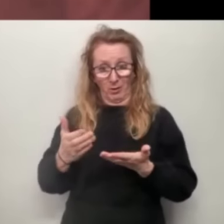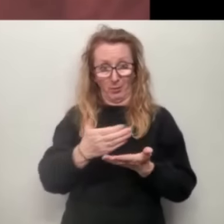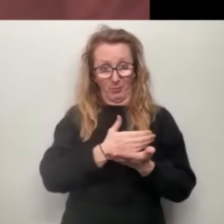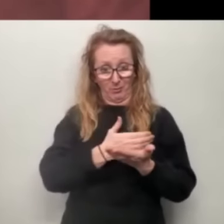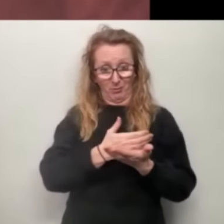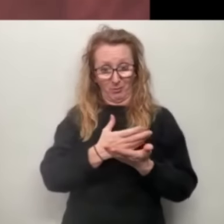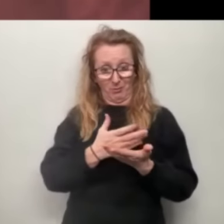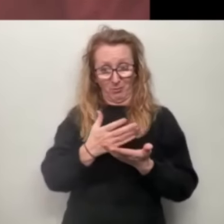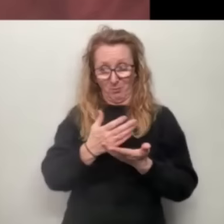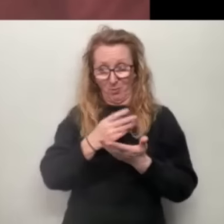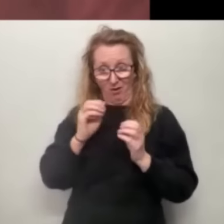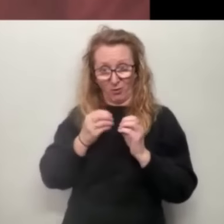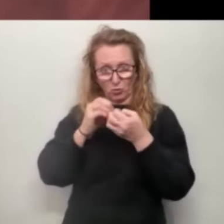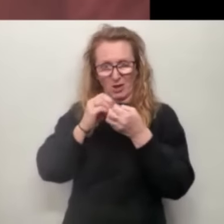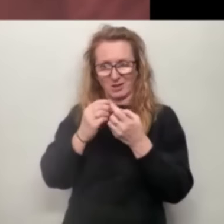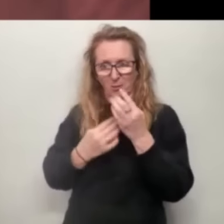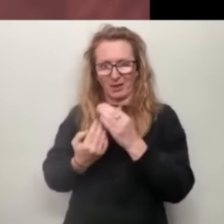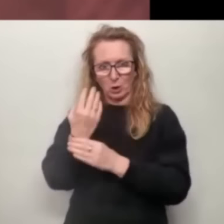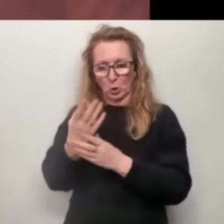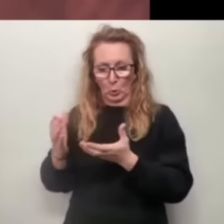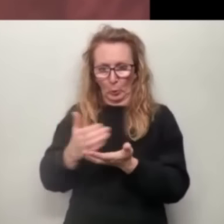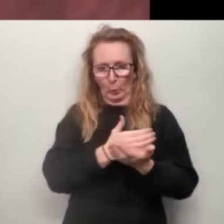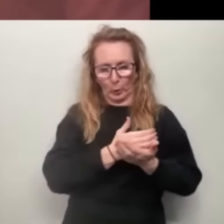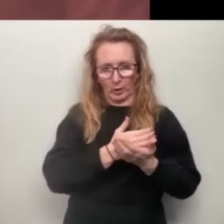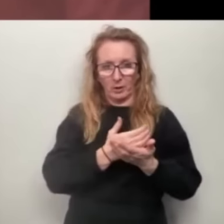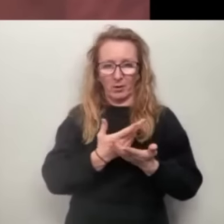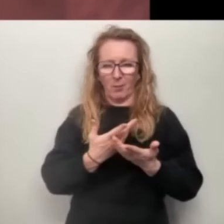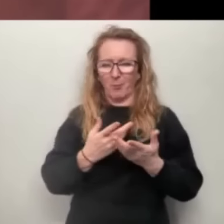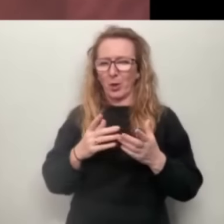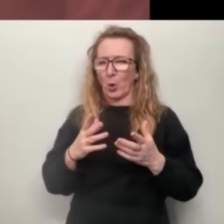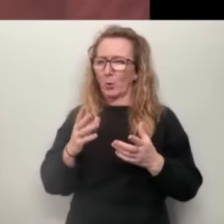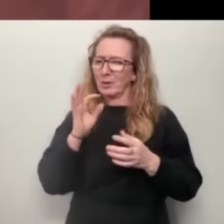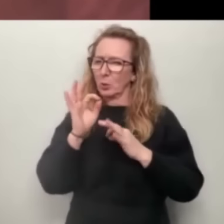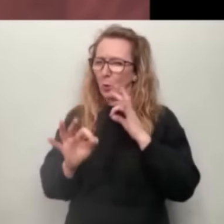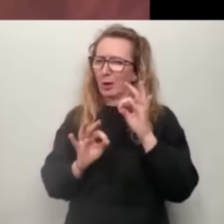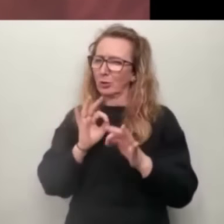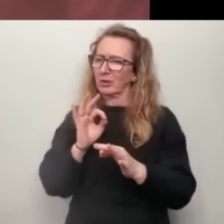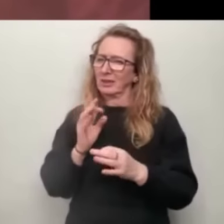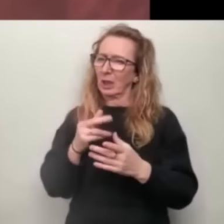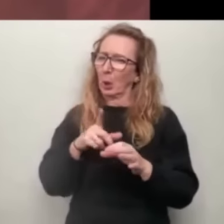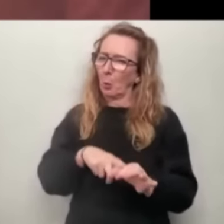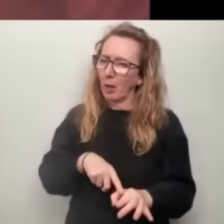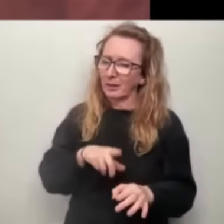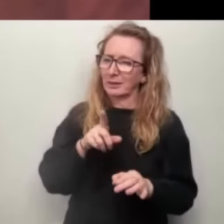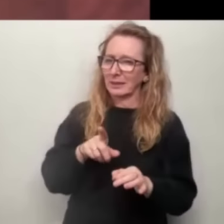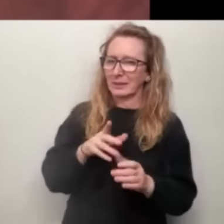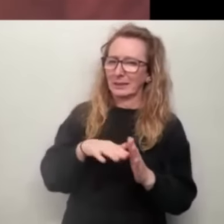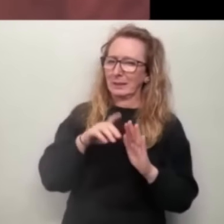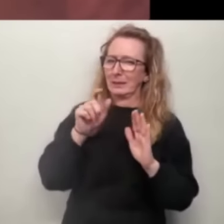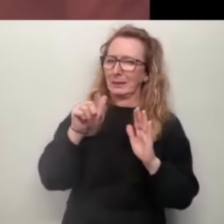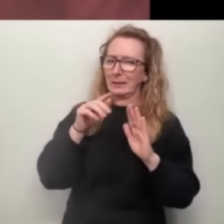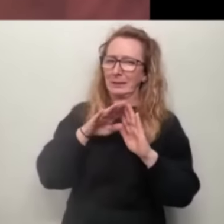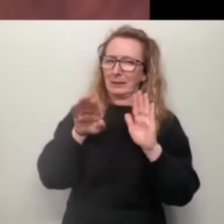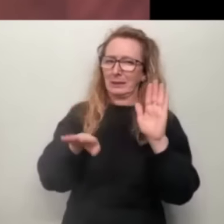But there were always questions about the quality of the iron that was produced, some of which may have been based on professional